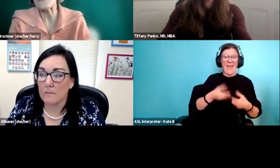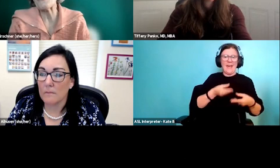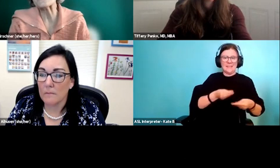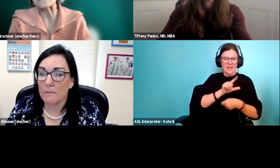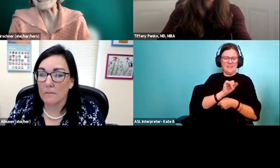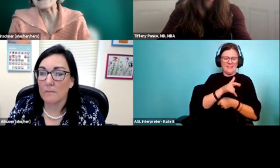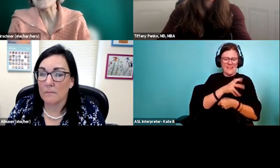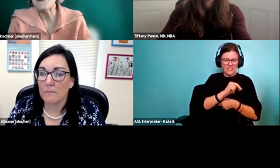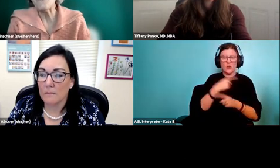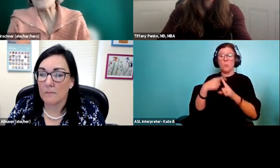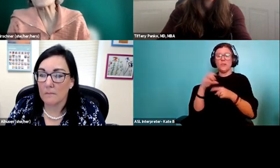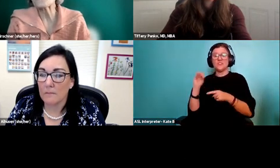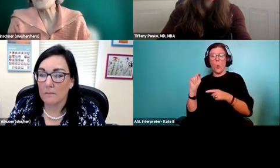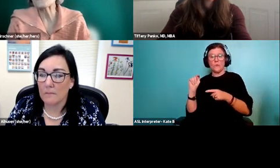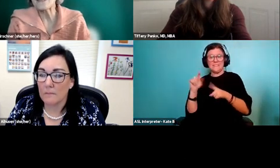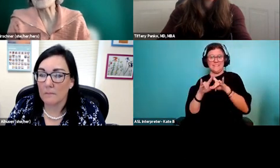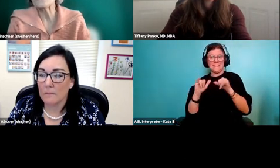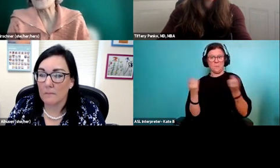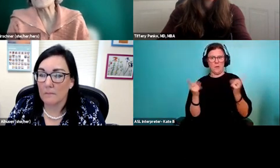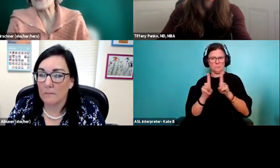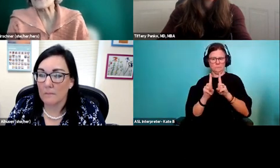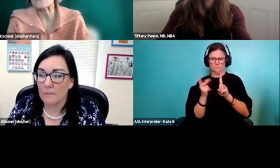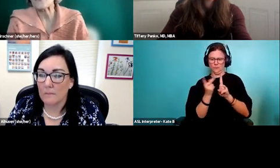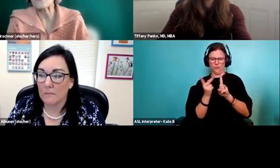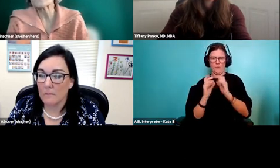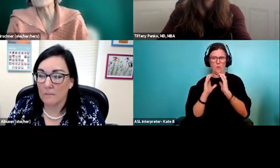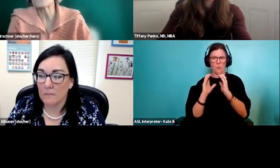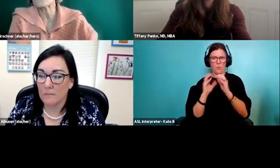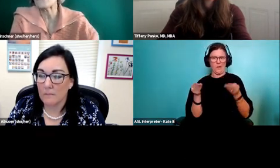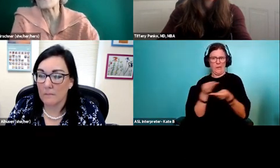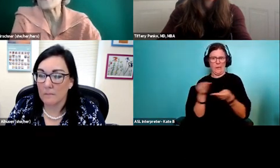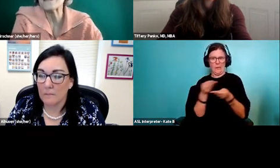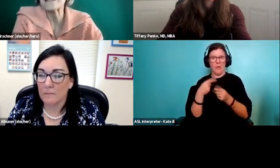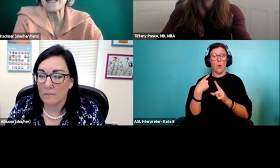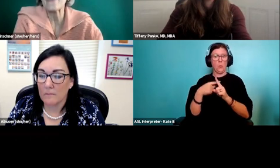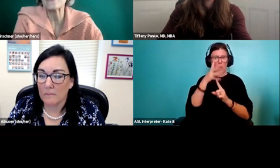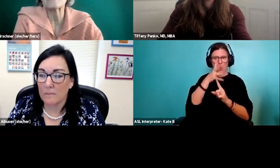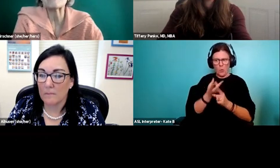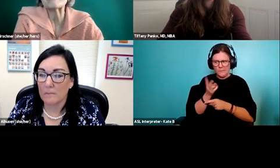and The OT also communicate with each other and perhaps meeting with the woman together.